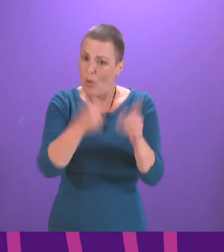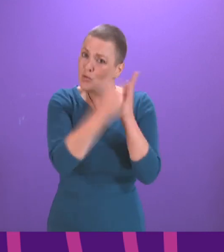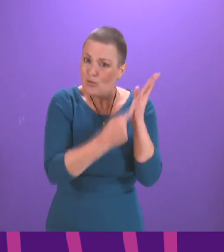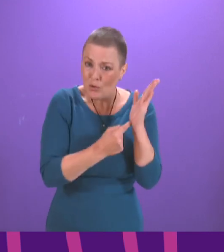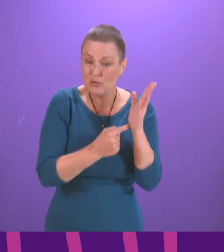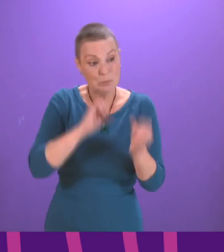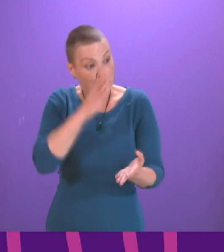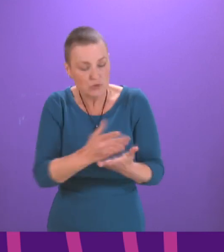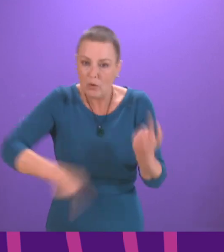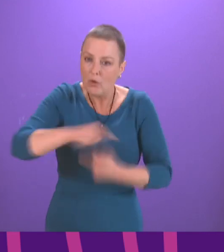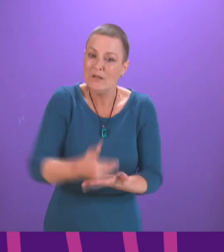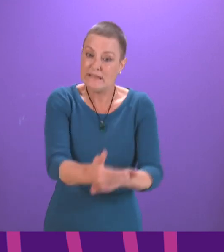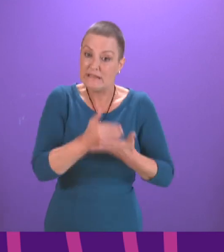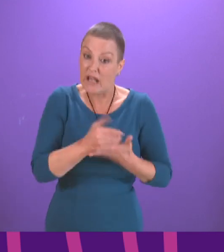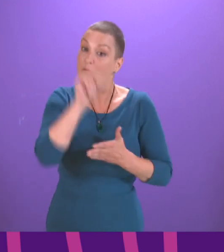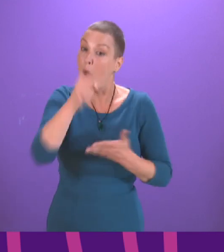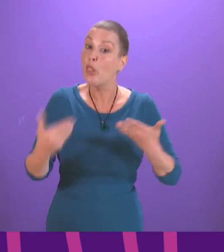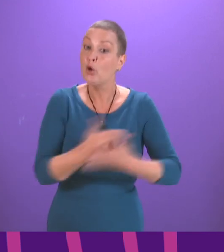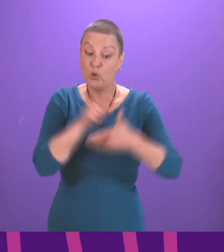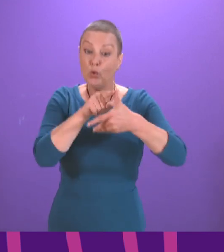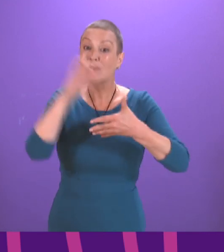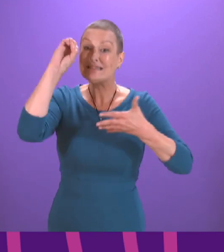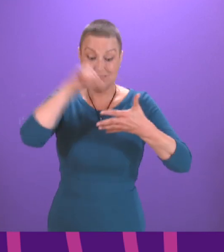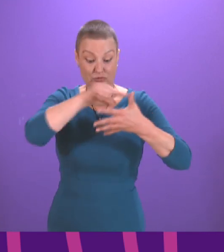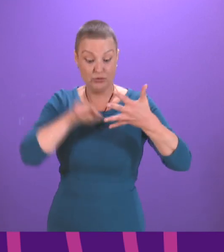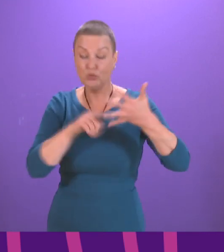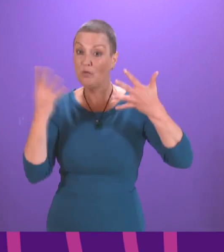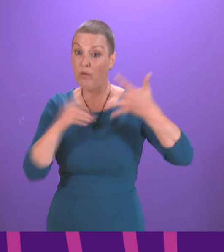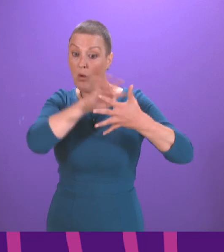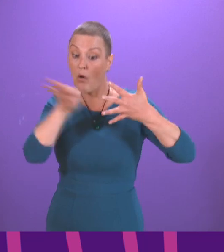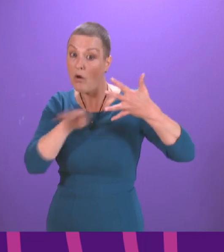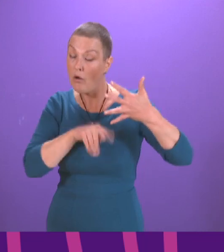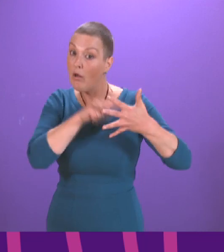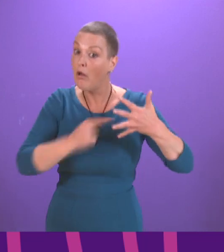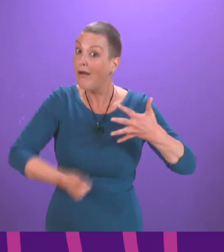but the success of the new framework will depend to a large extent on enforcement at